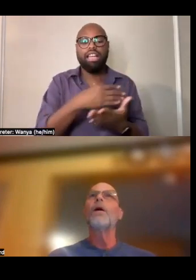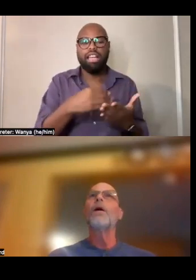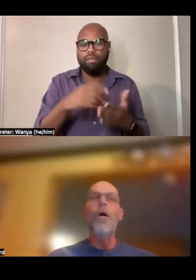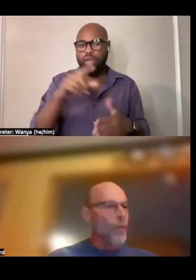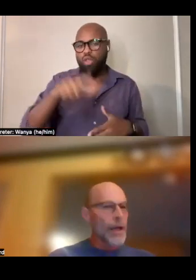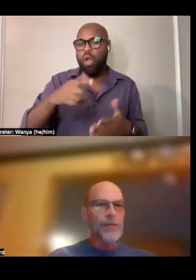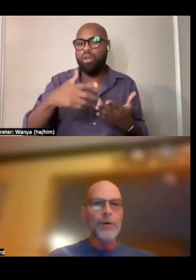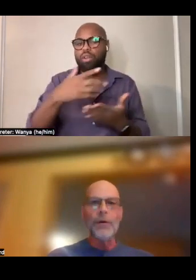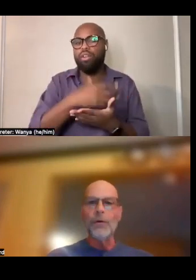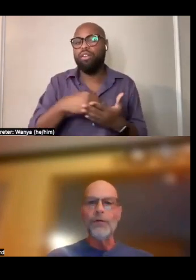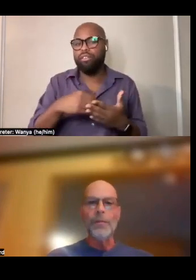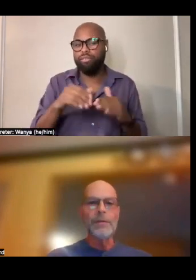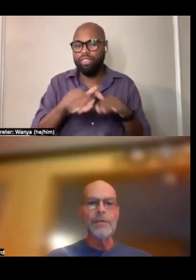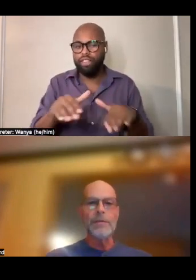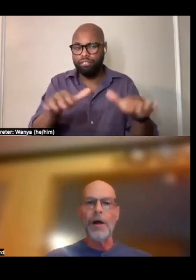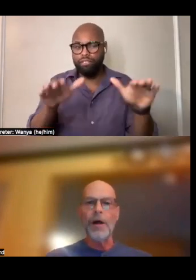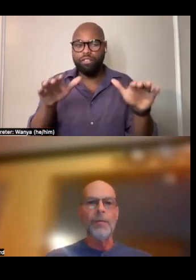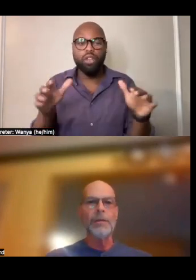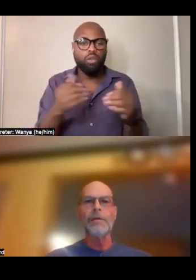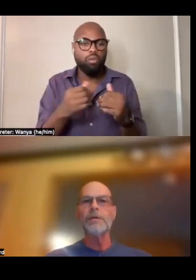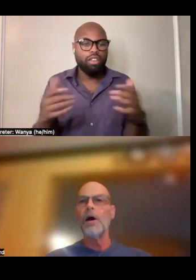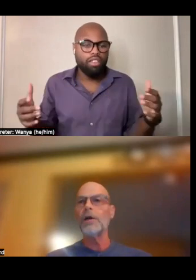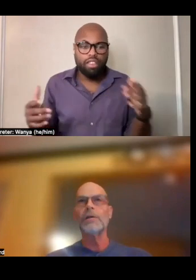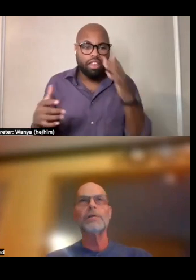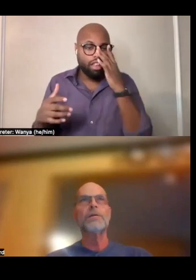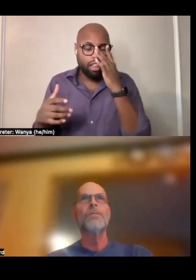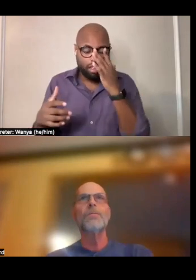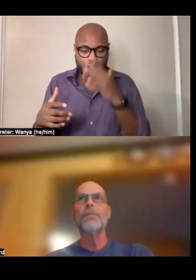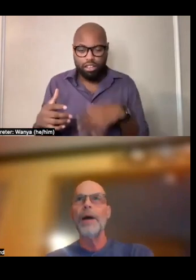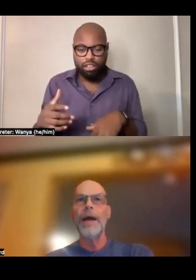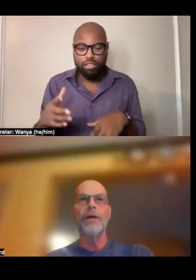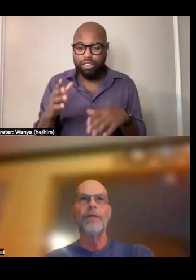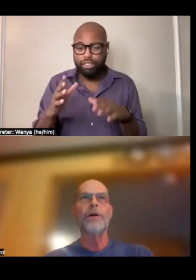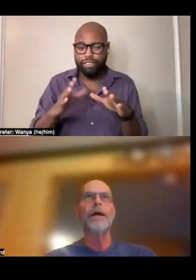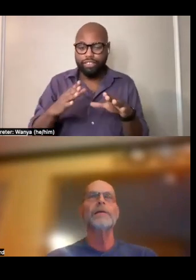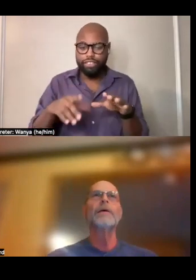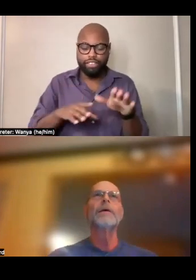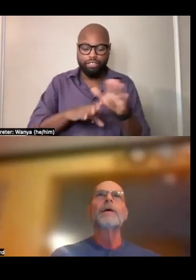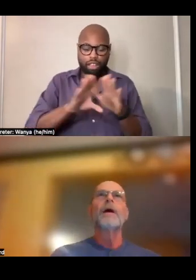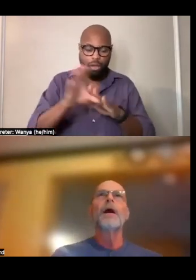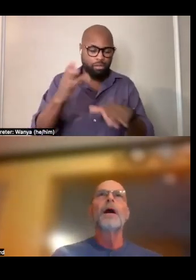all the way through from development to construction, to paying rent.